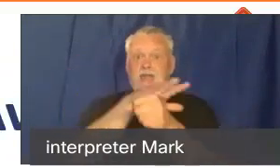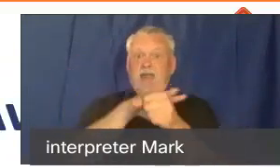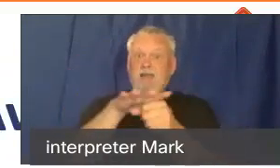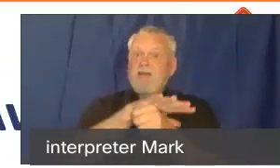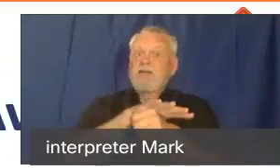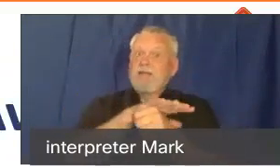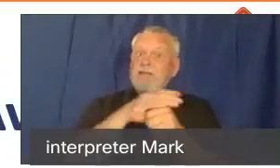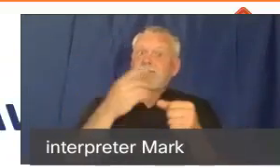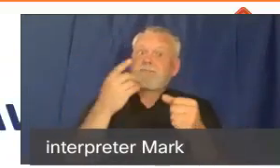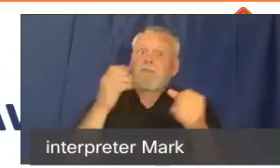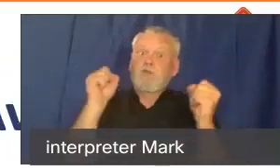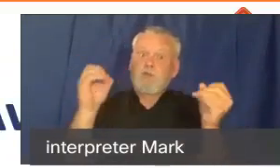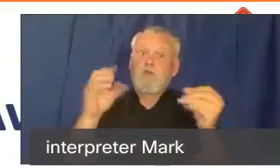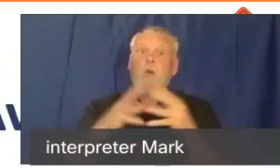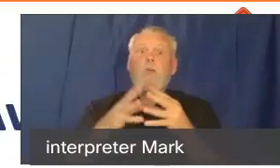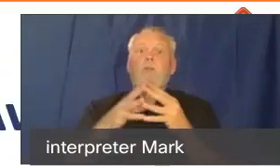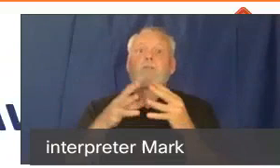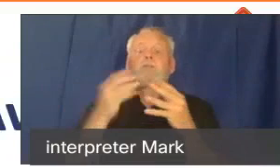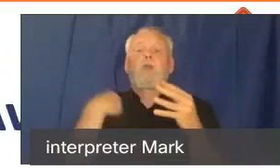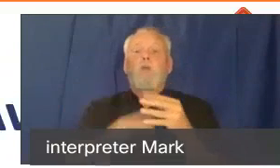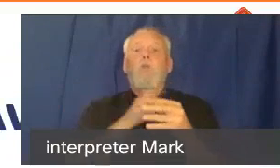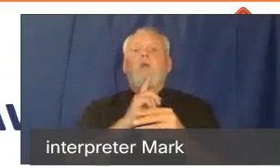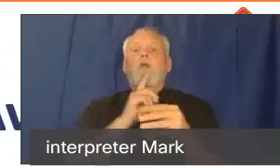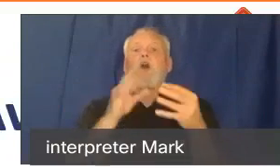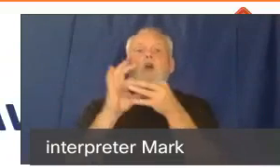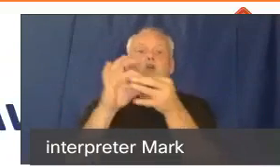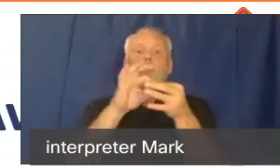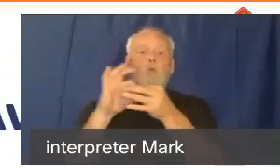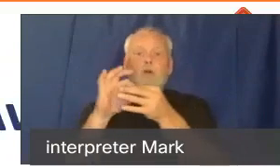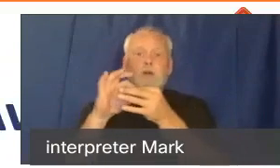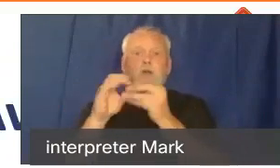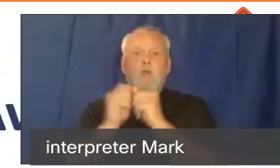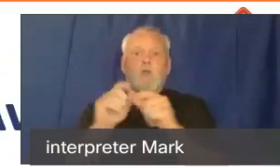And so we are coordinating with the different parties.